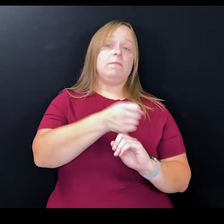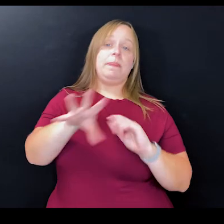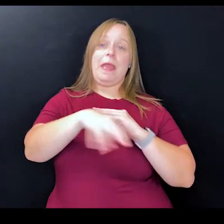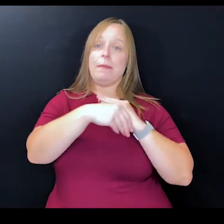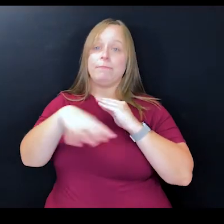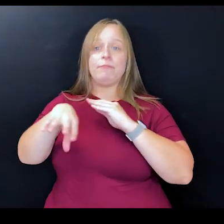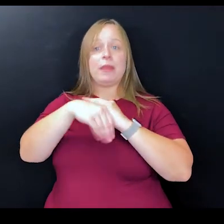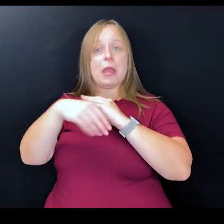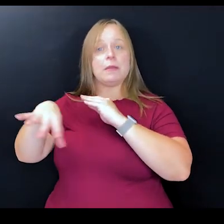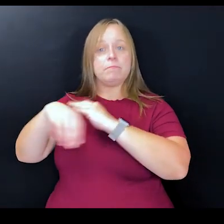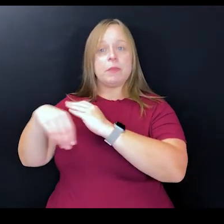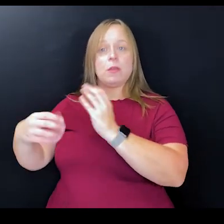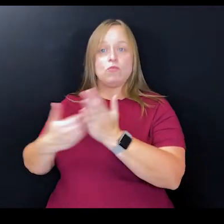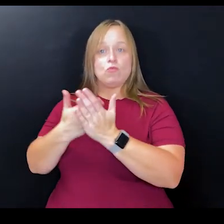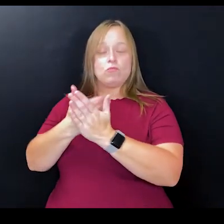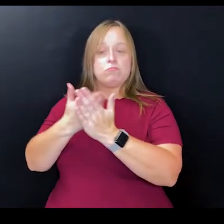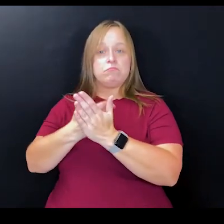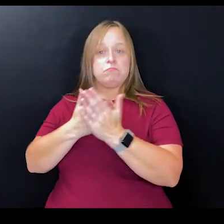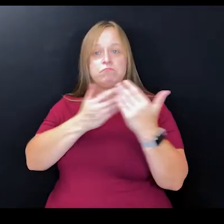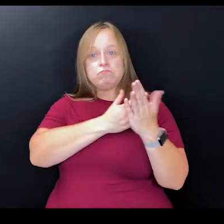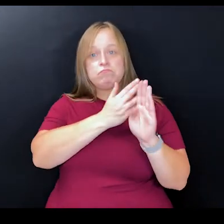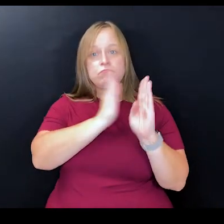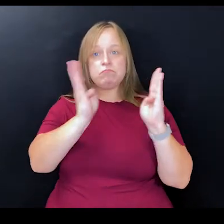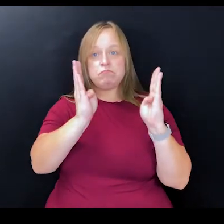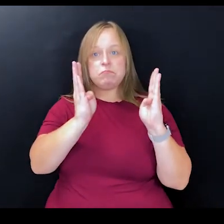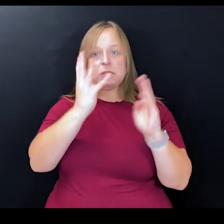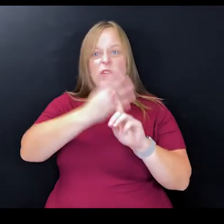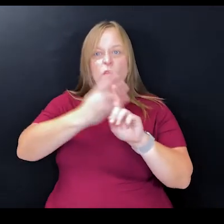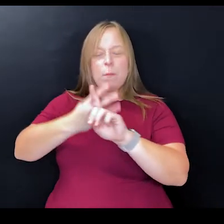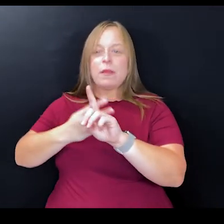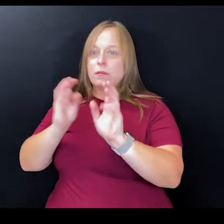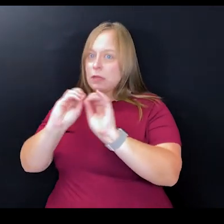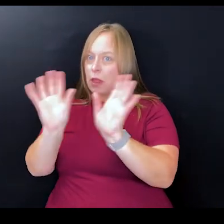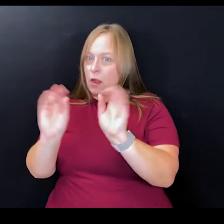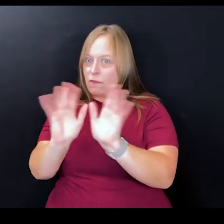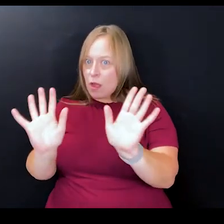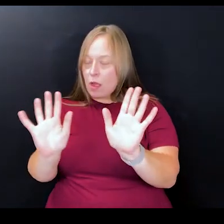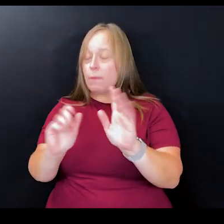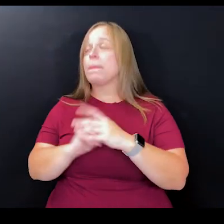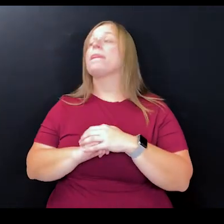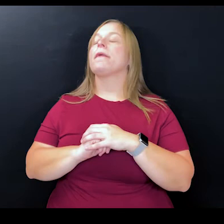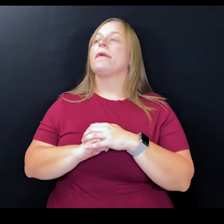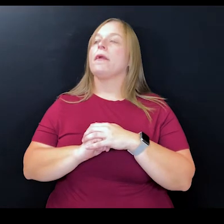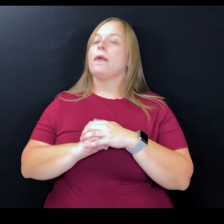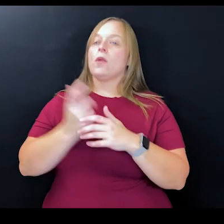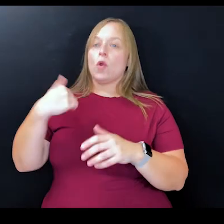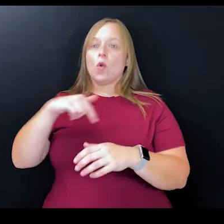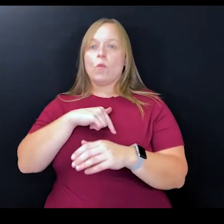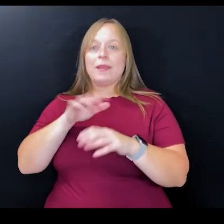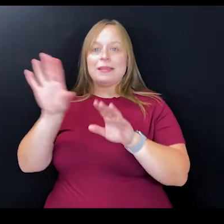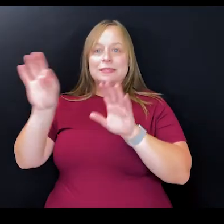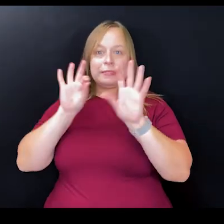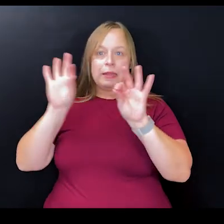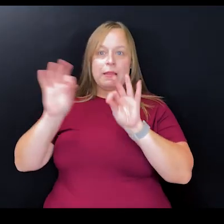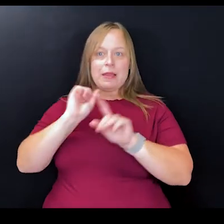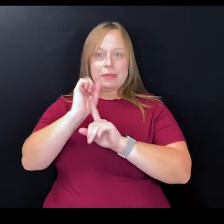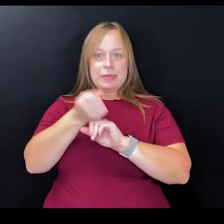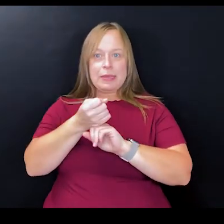and new cases that have come along. I do want to clarify that we select cases